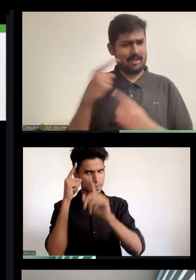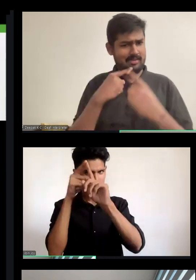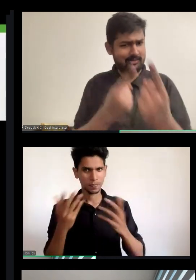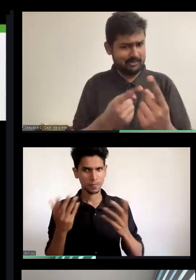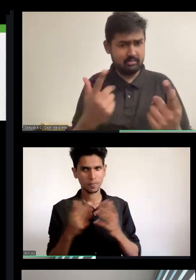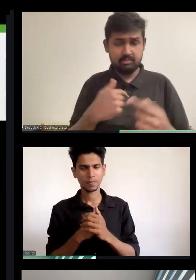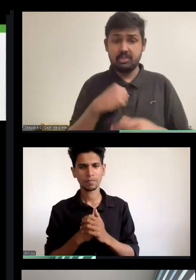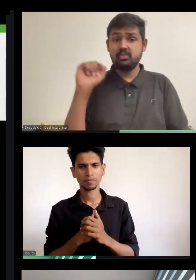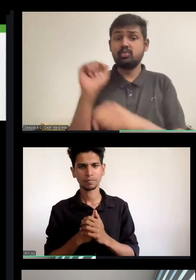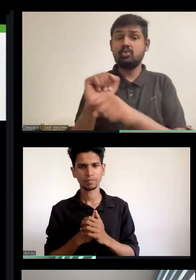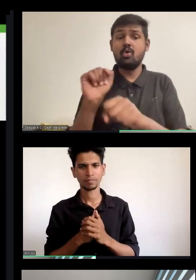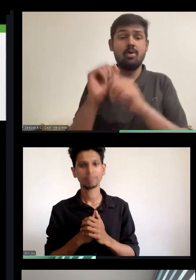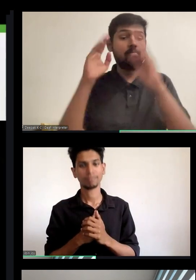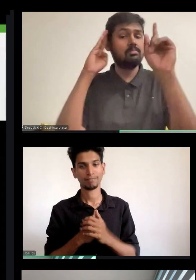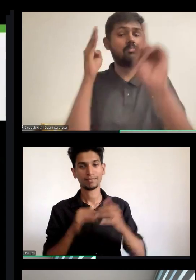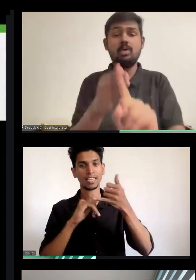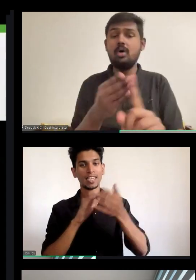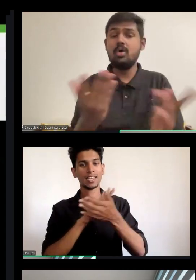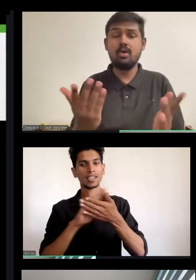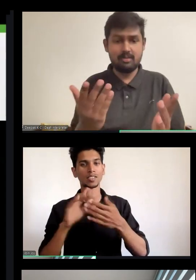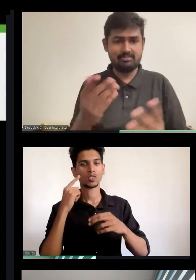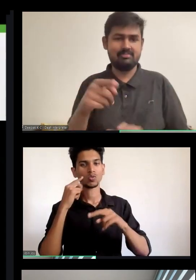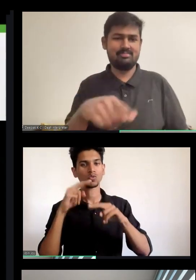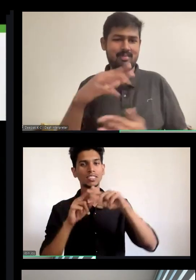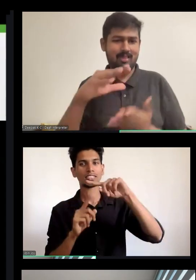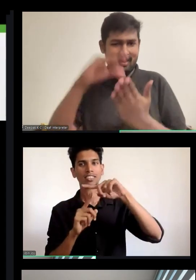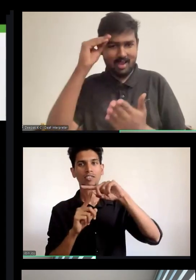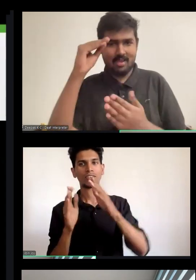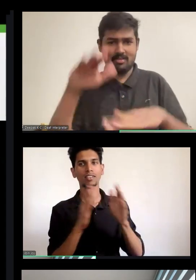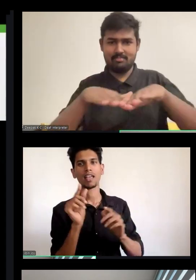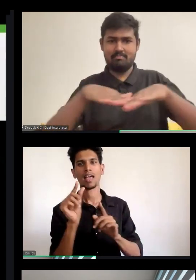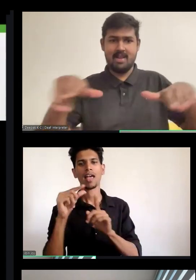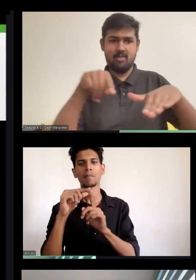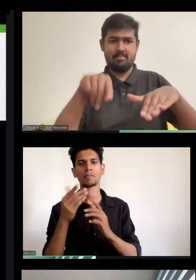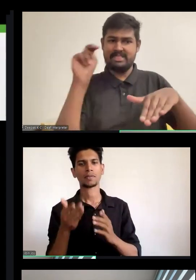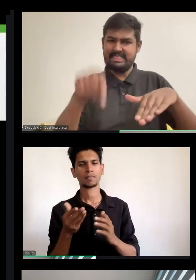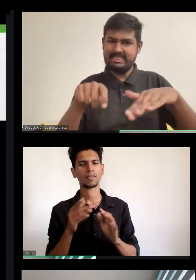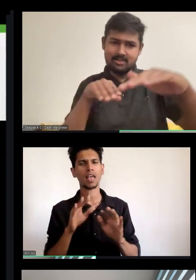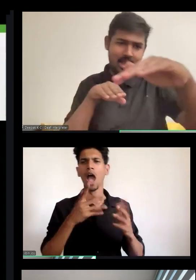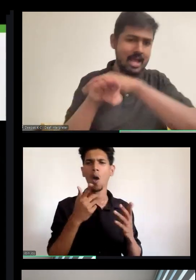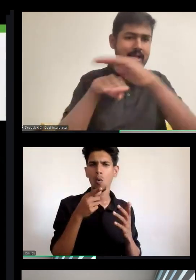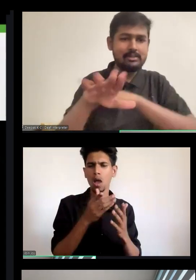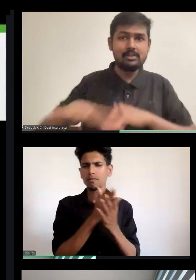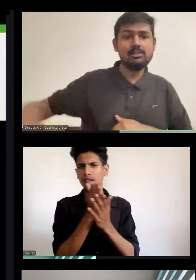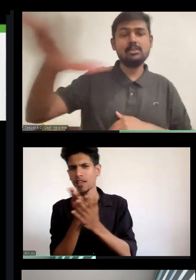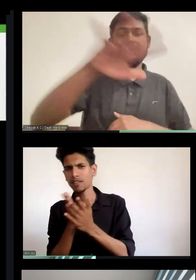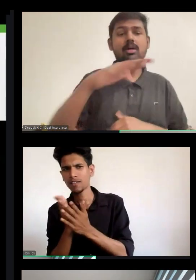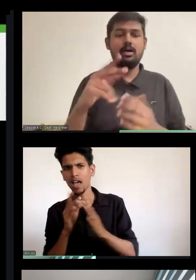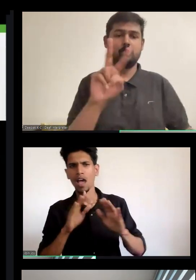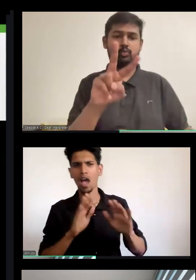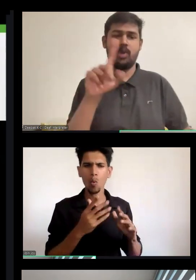So I will talk about why ShiftUp, what is ShiftUp, how to ShiftUp, and also have a call to action for